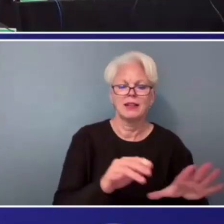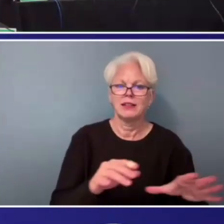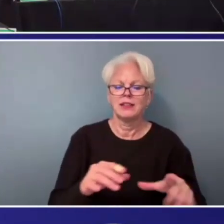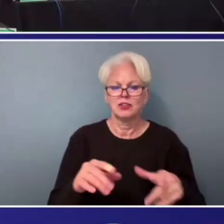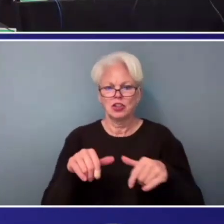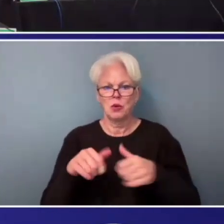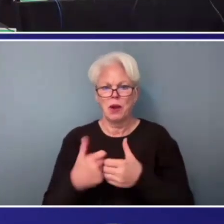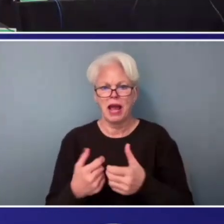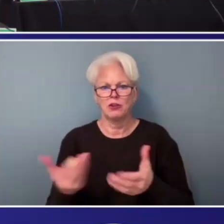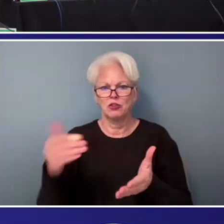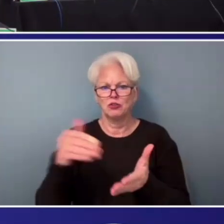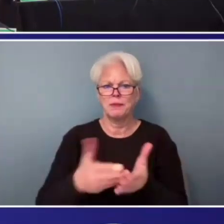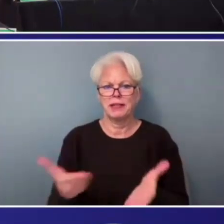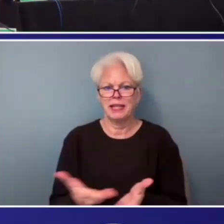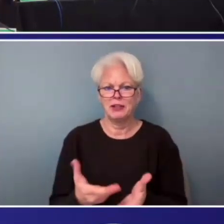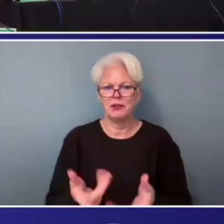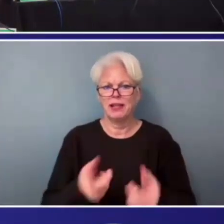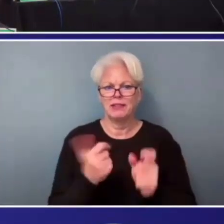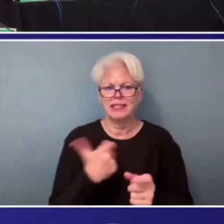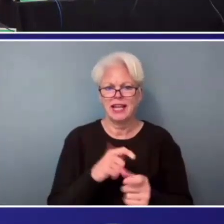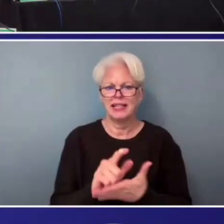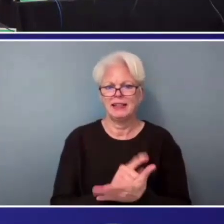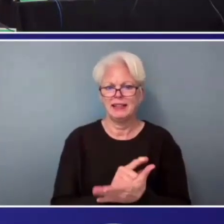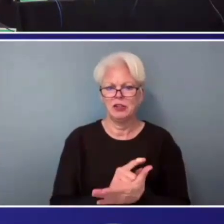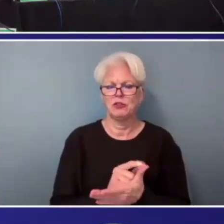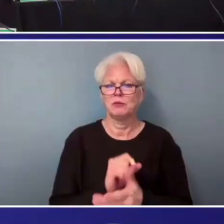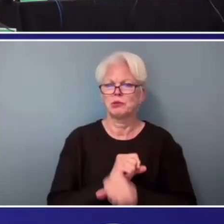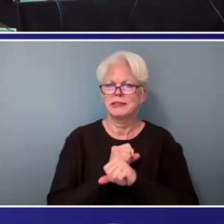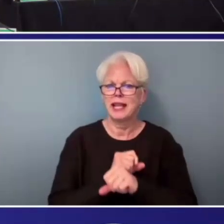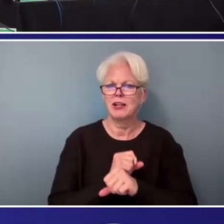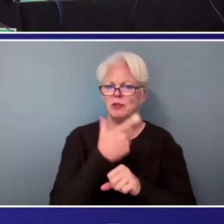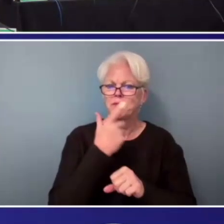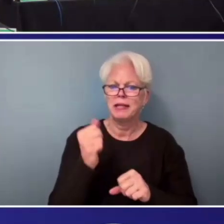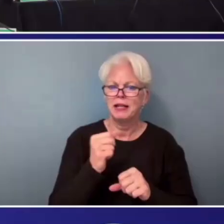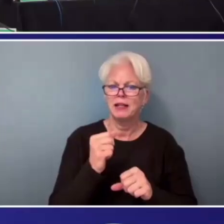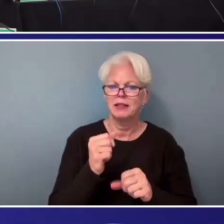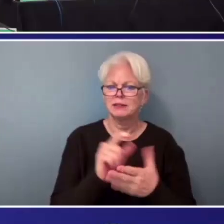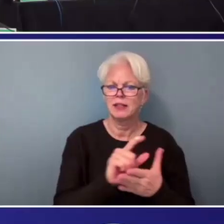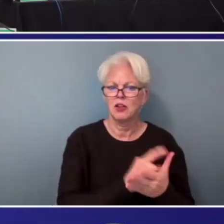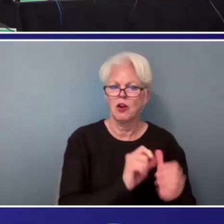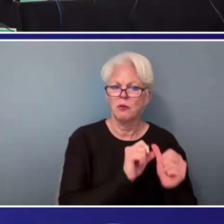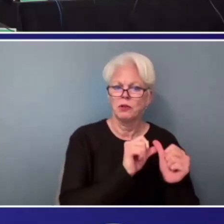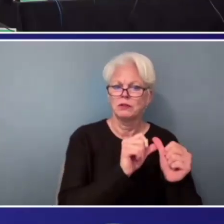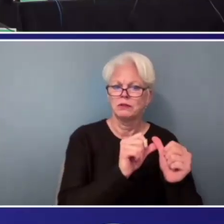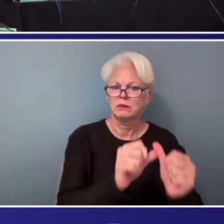especially given that the statute will continue to exist in the form and screen, notwithstanding what we do in the regulations?